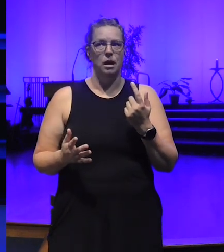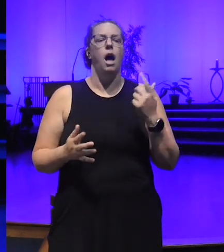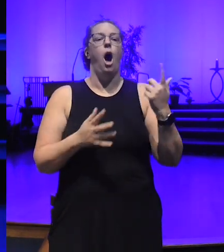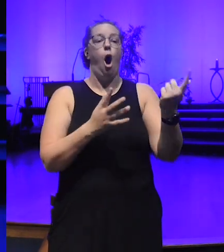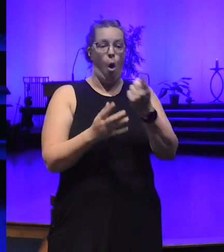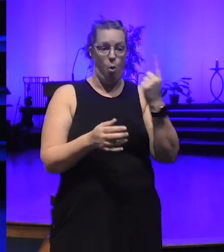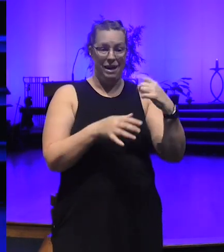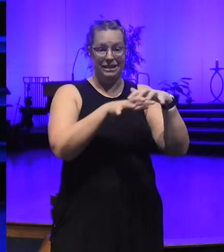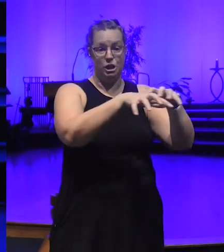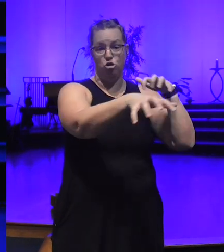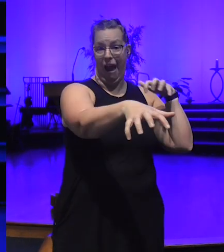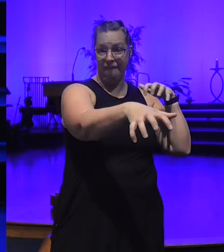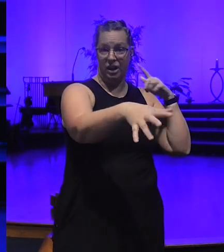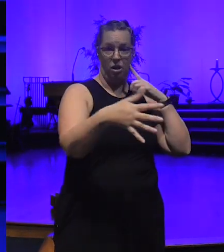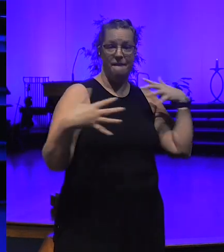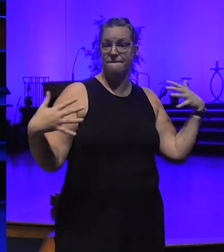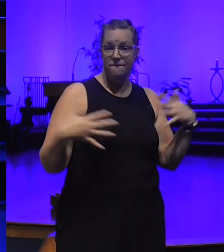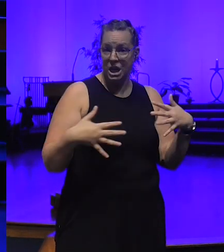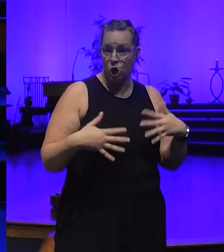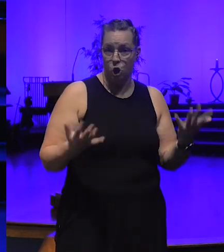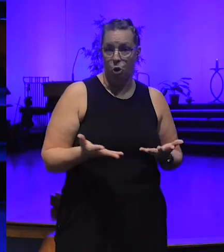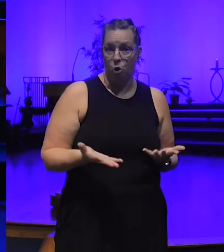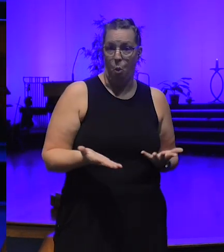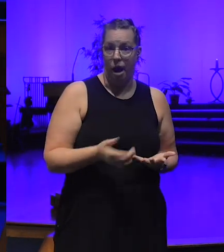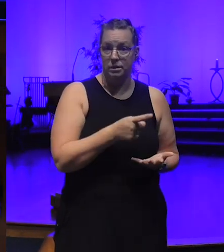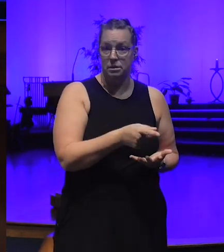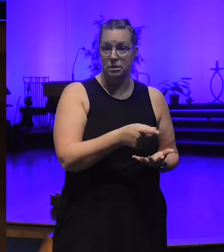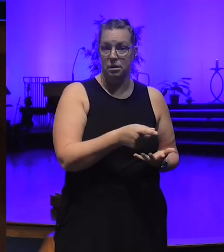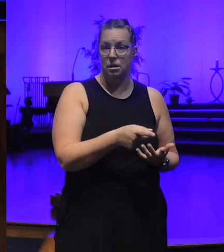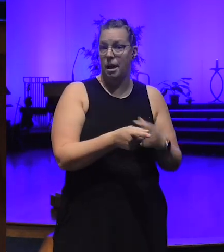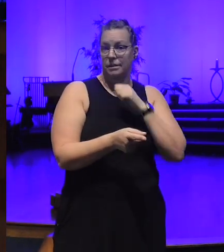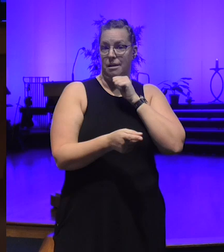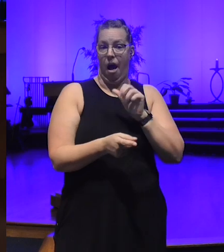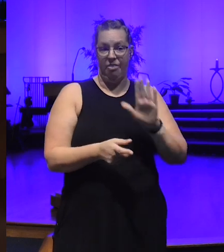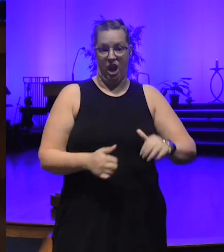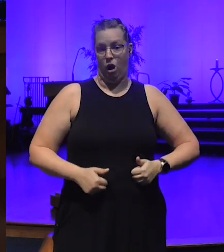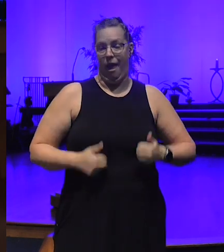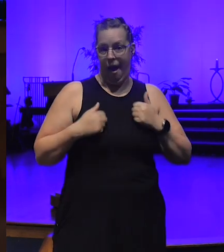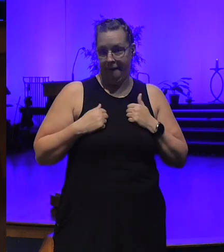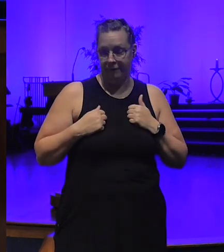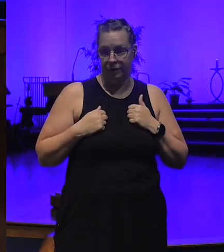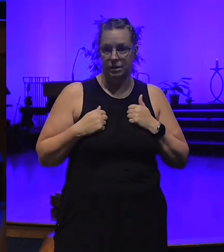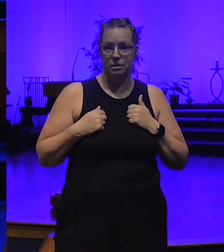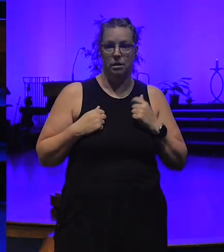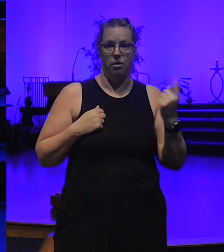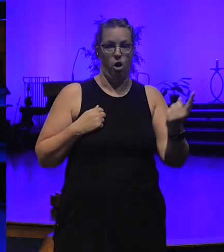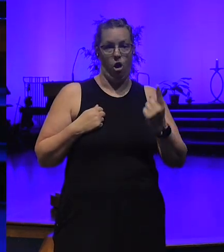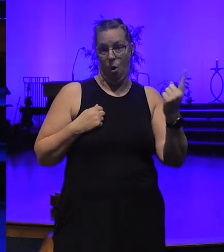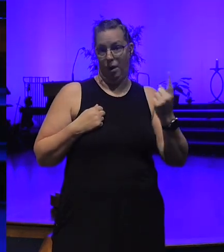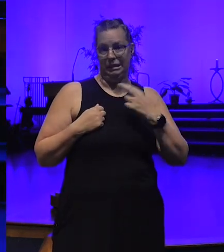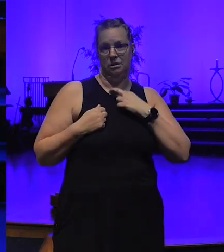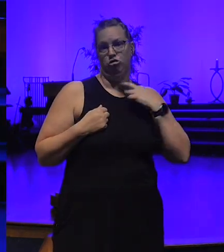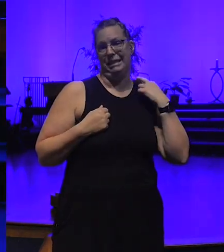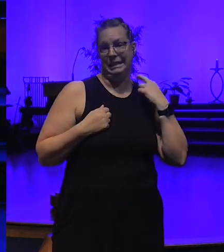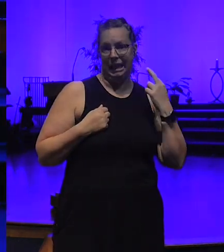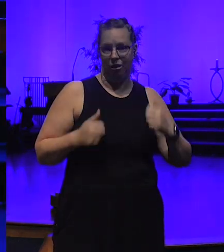not their lives right we see how they behave they put those at risk all the time it's not